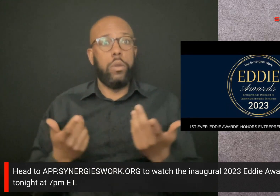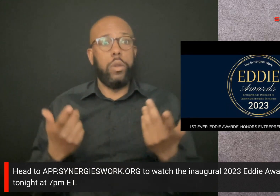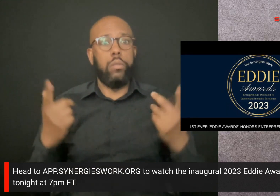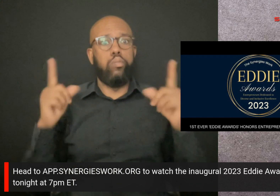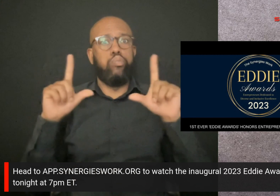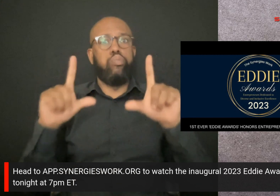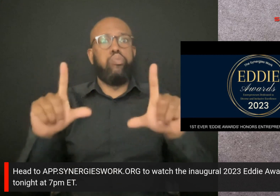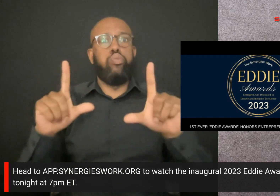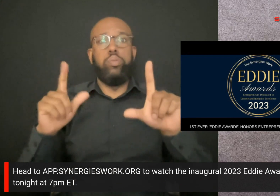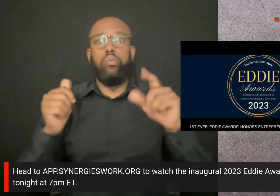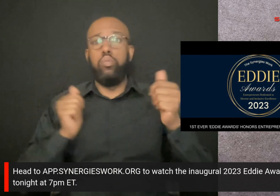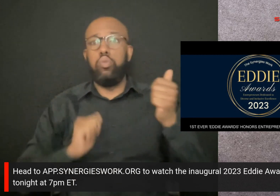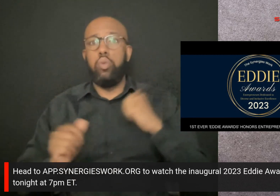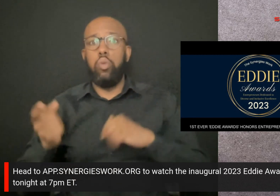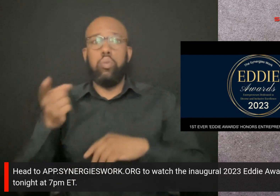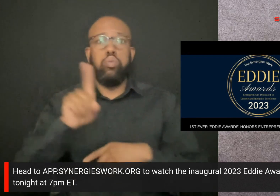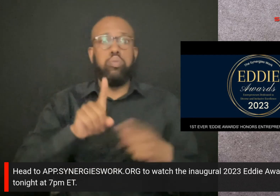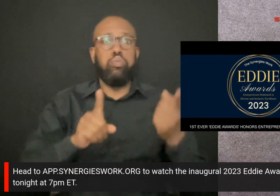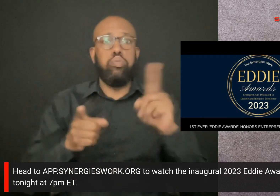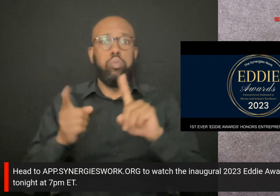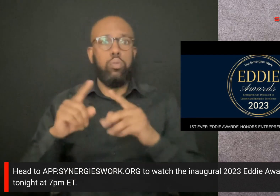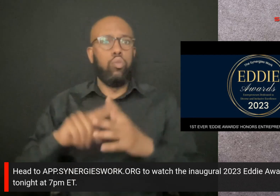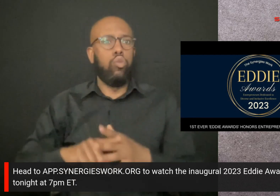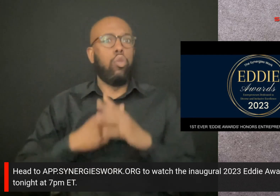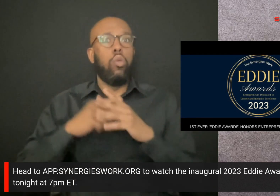the show starts at 7 pm Eastern Time